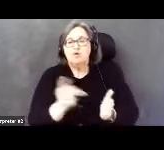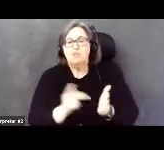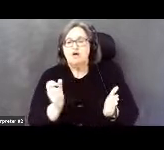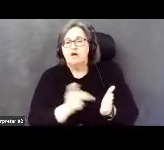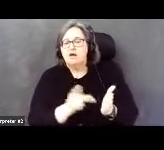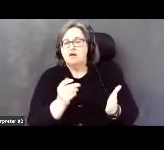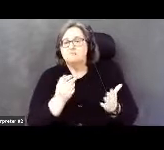rate